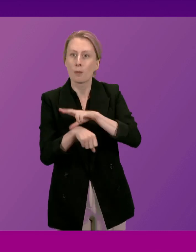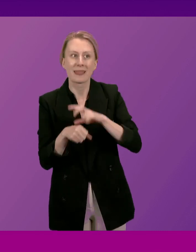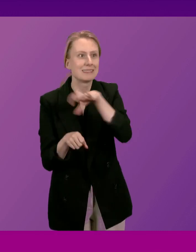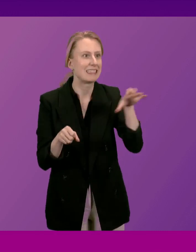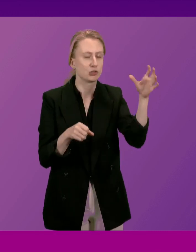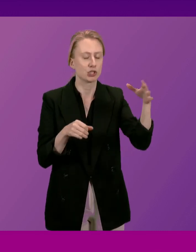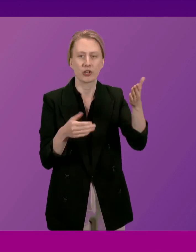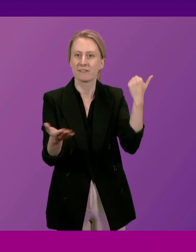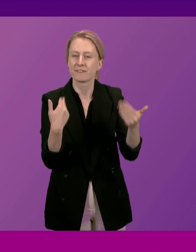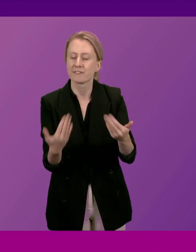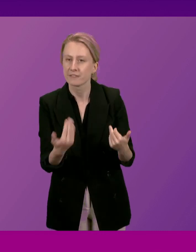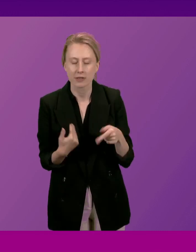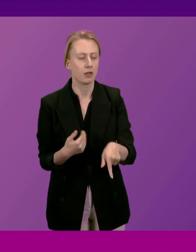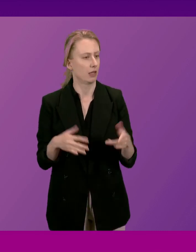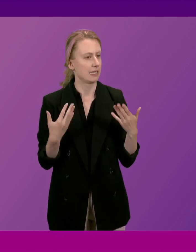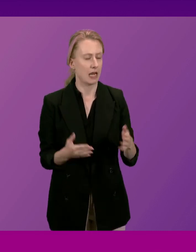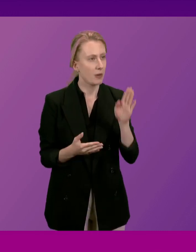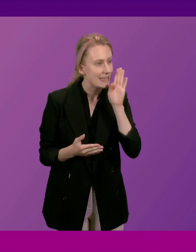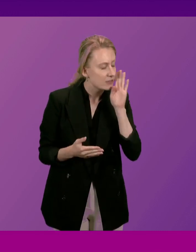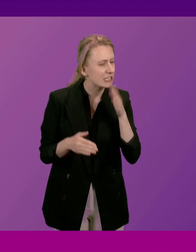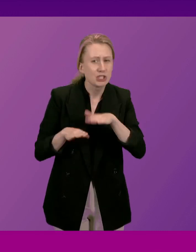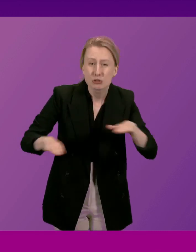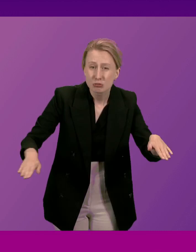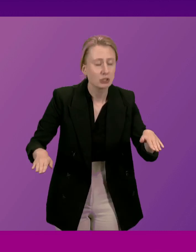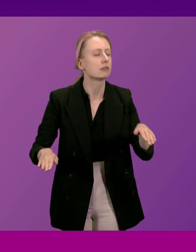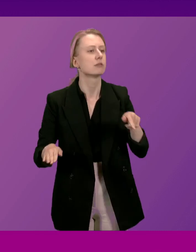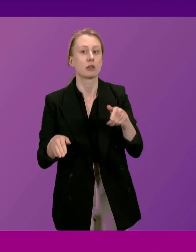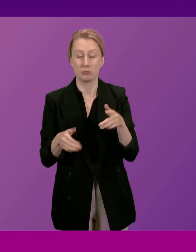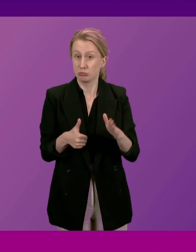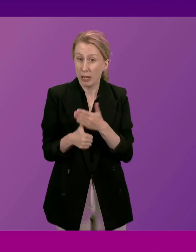We are now hearing horrifying reports of children—primary school children—being